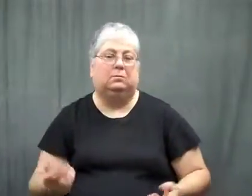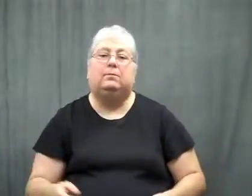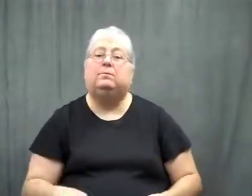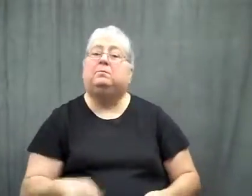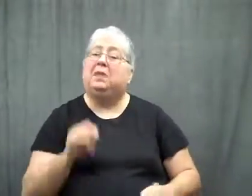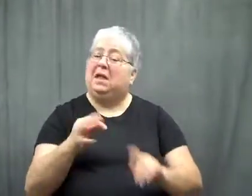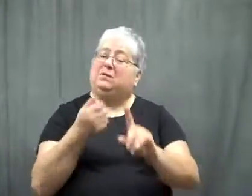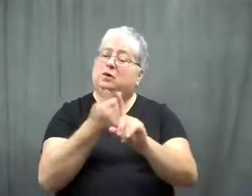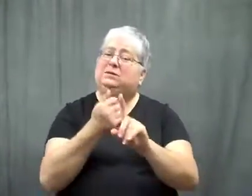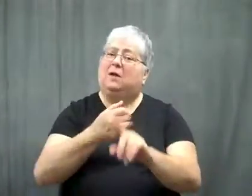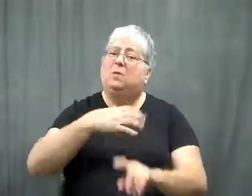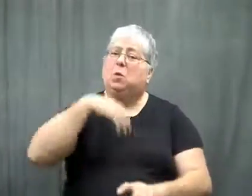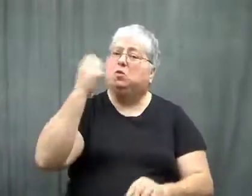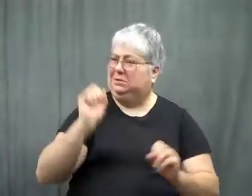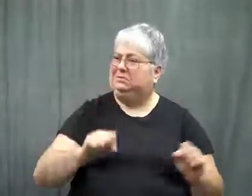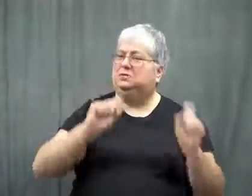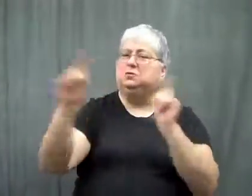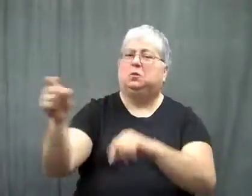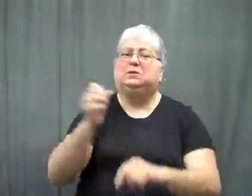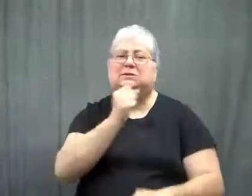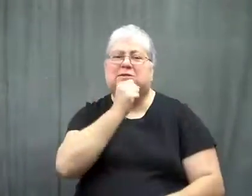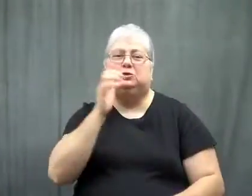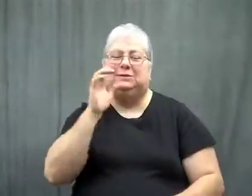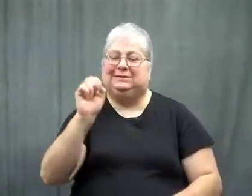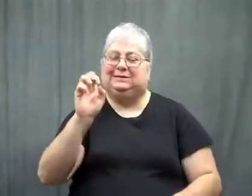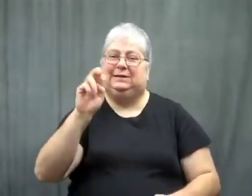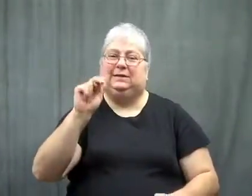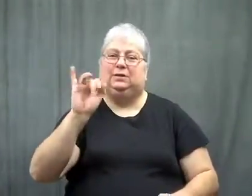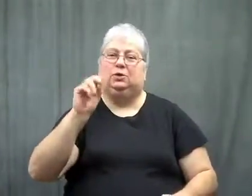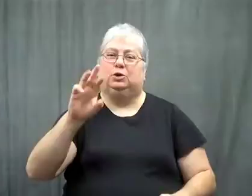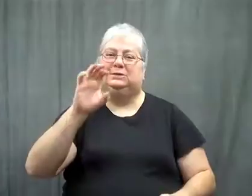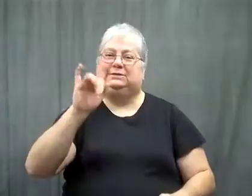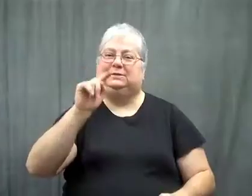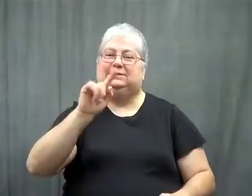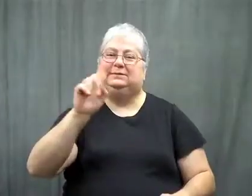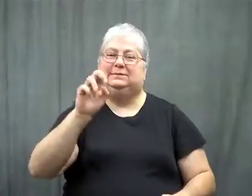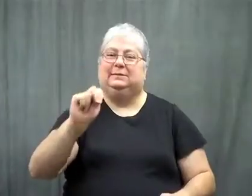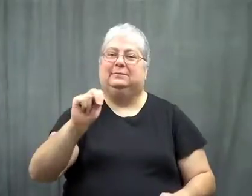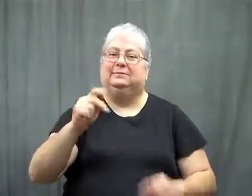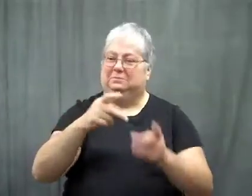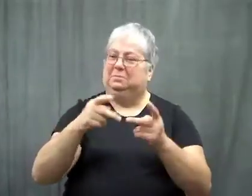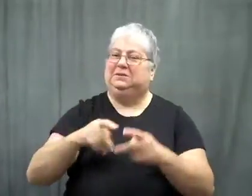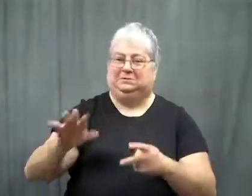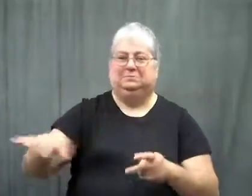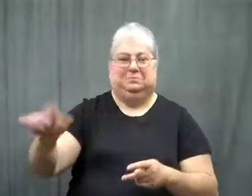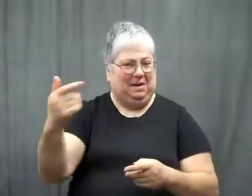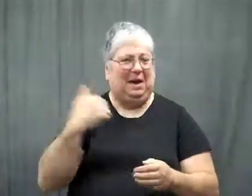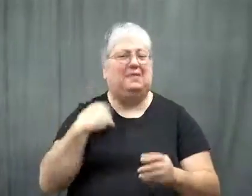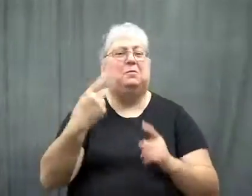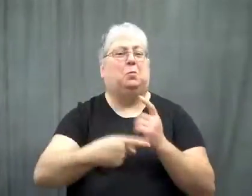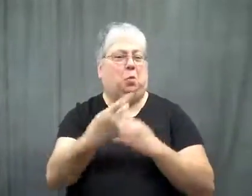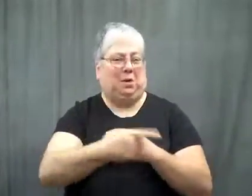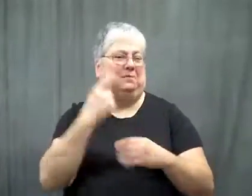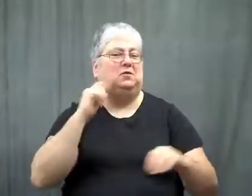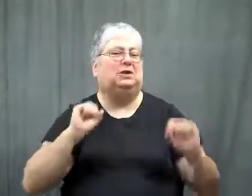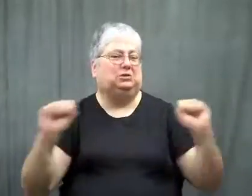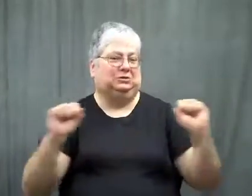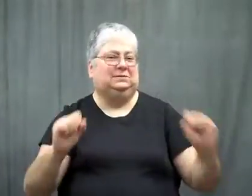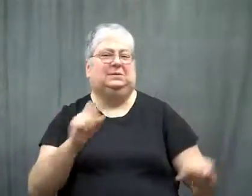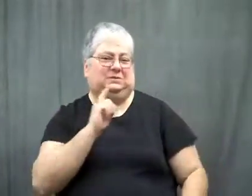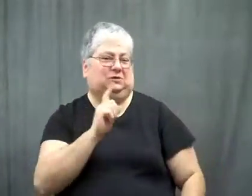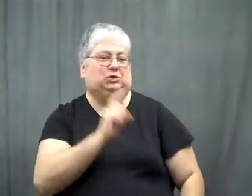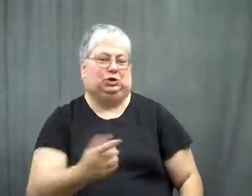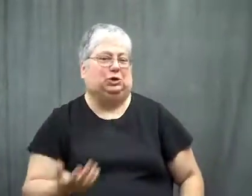If you're older, you can go to a Senior Citizen center. They have exercise programs.